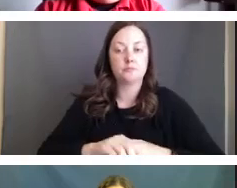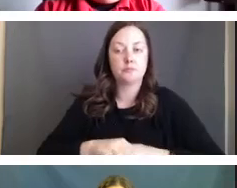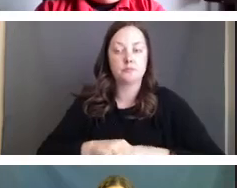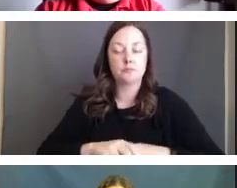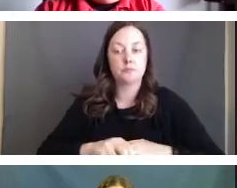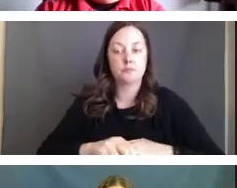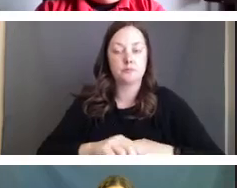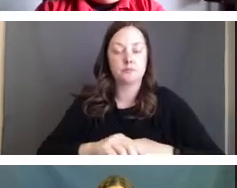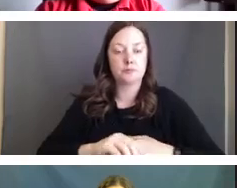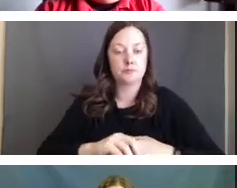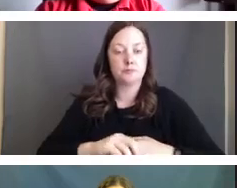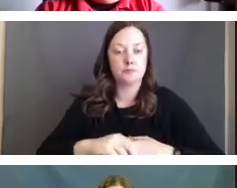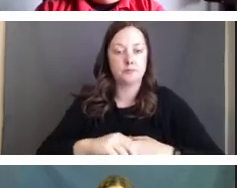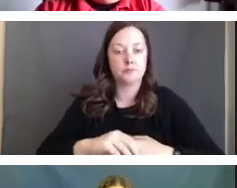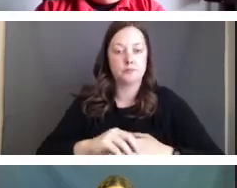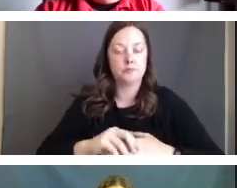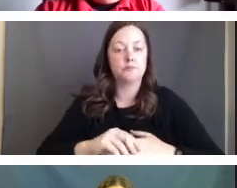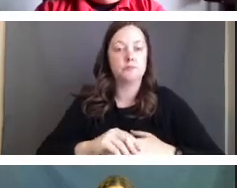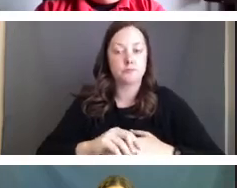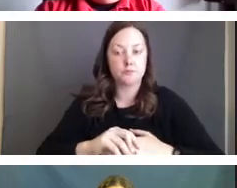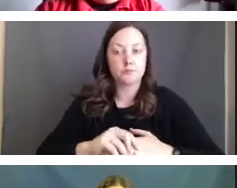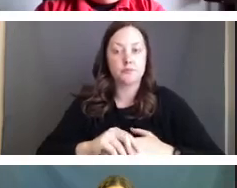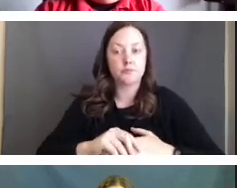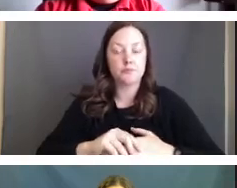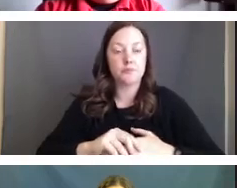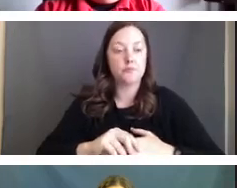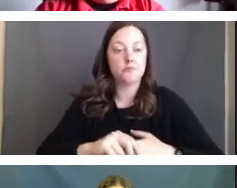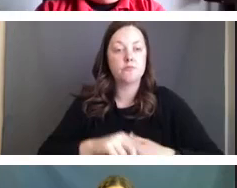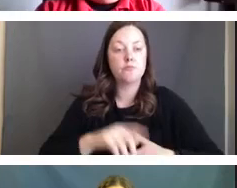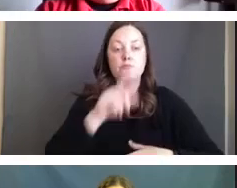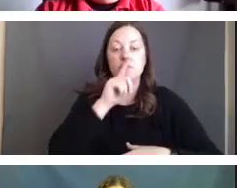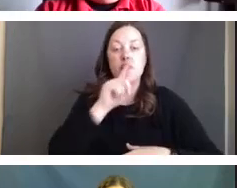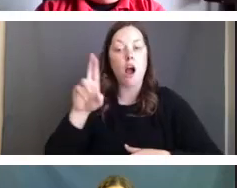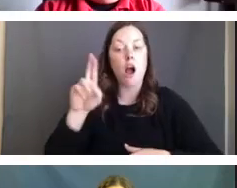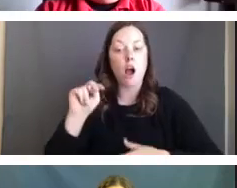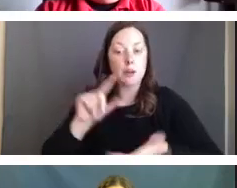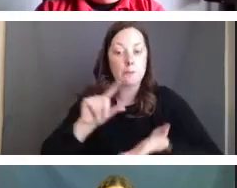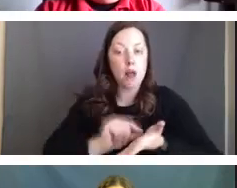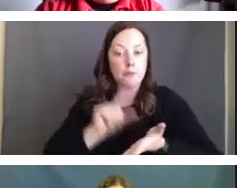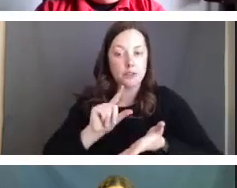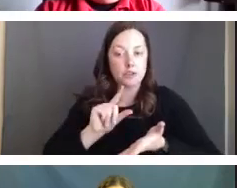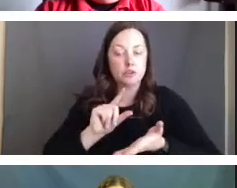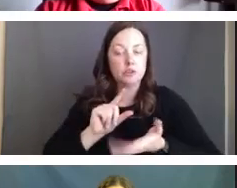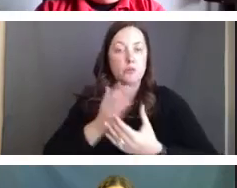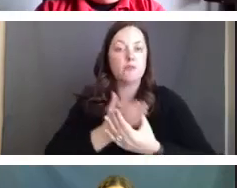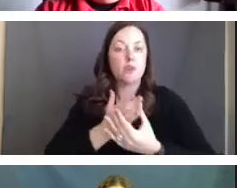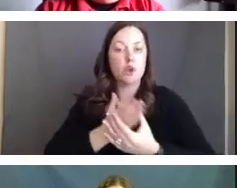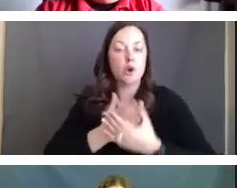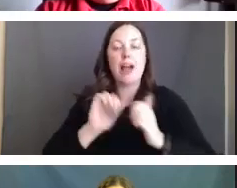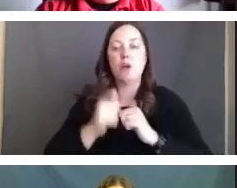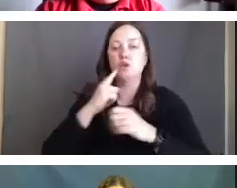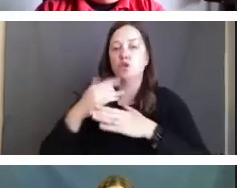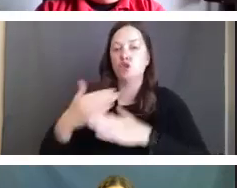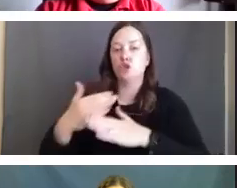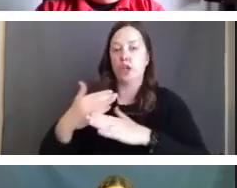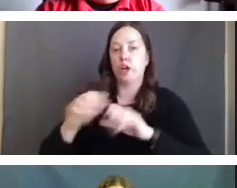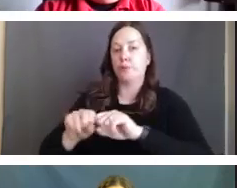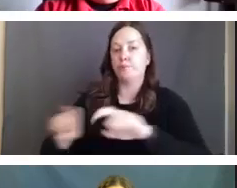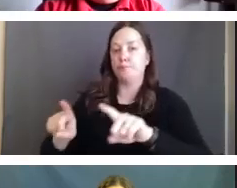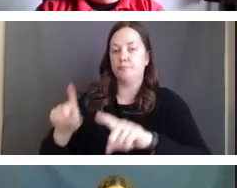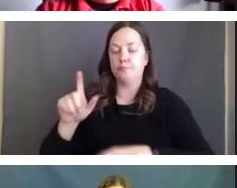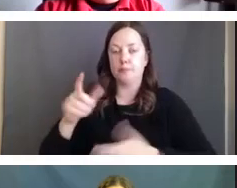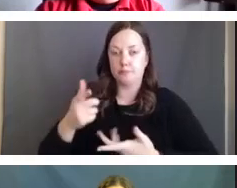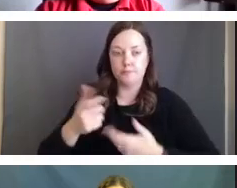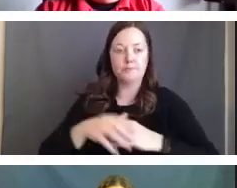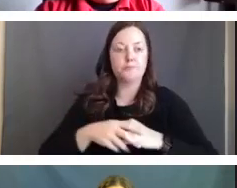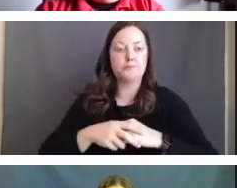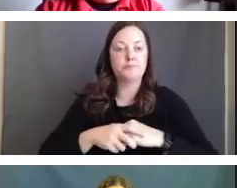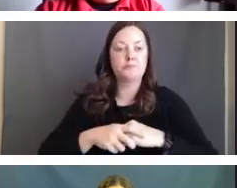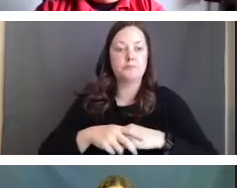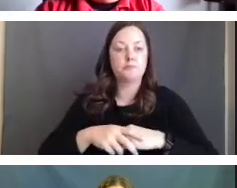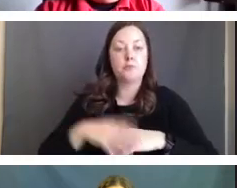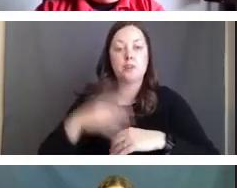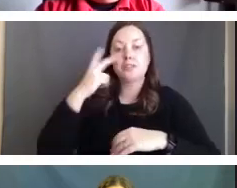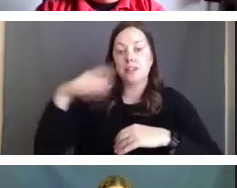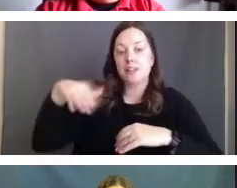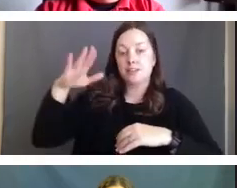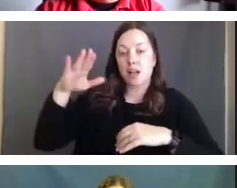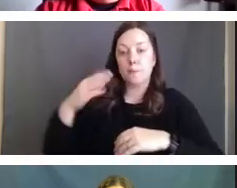Sandy if you right click about me slide, do you see where it says to